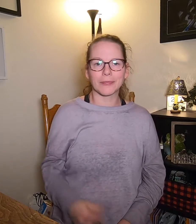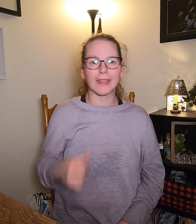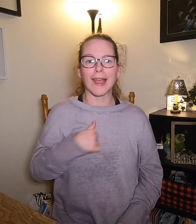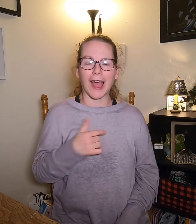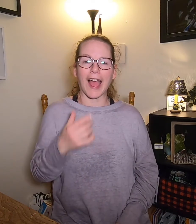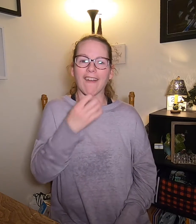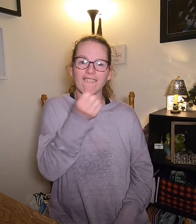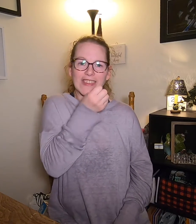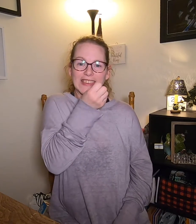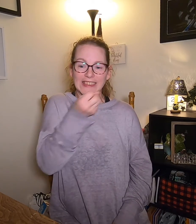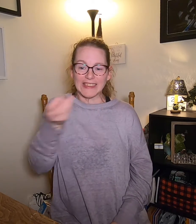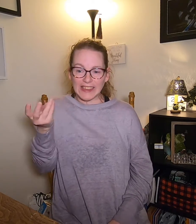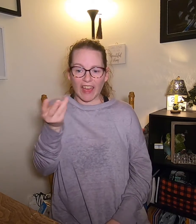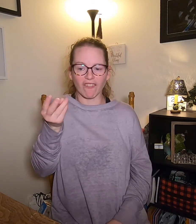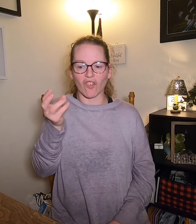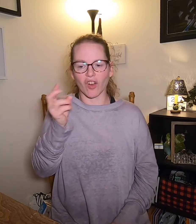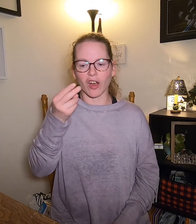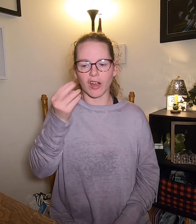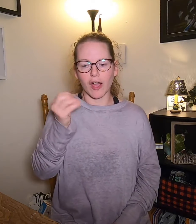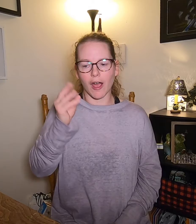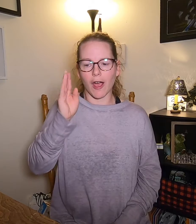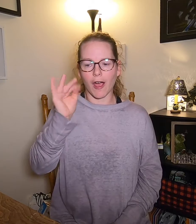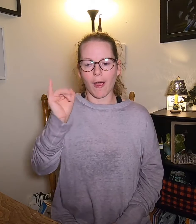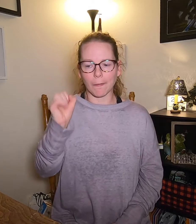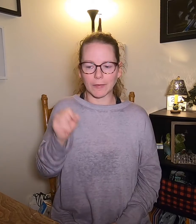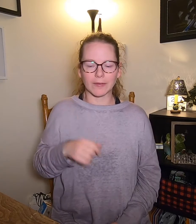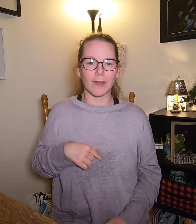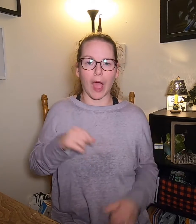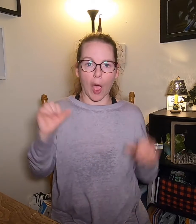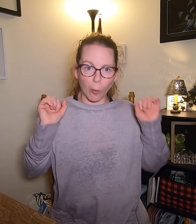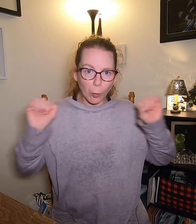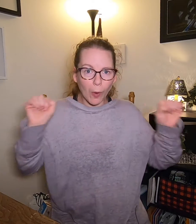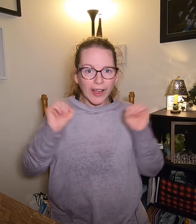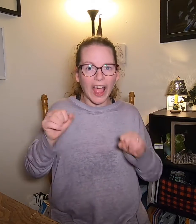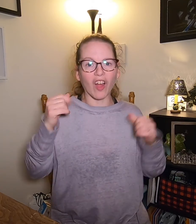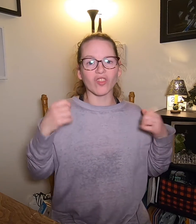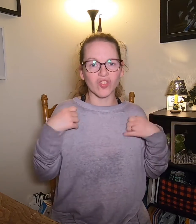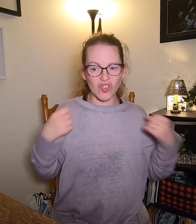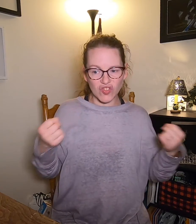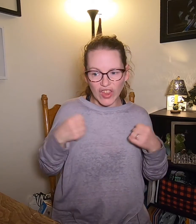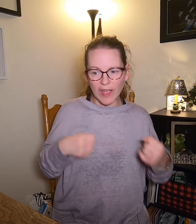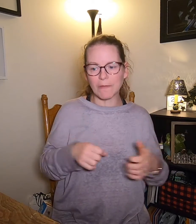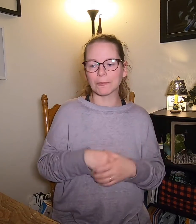I have several hobbies working out at the gym